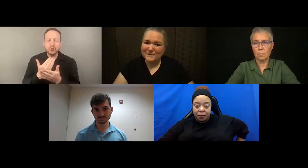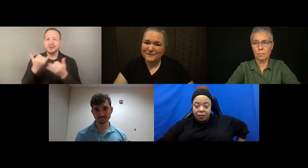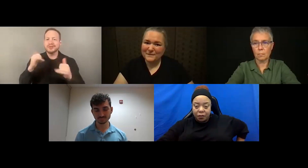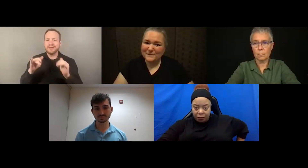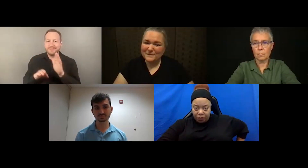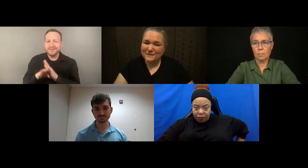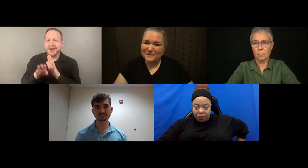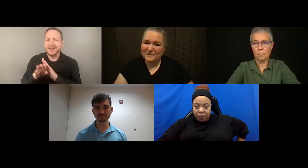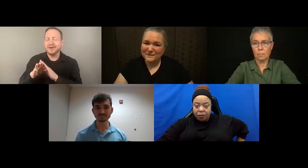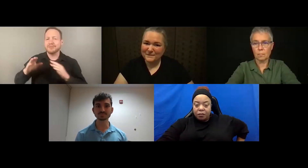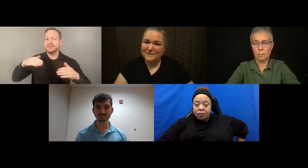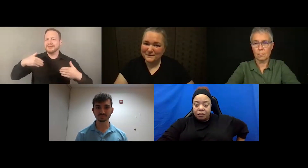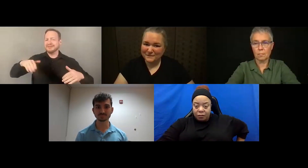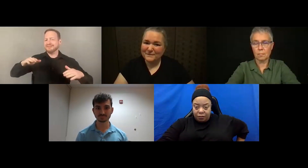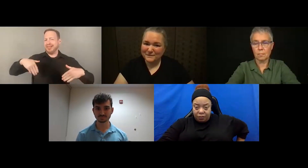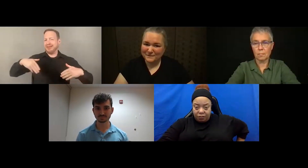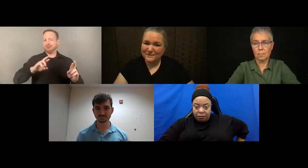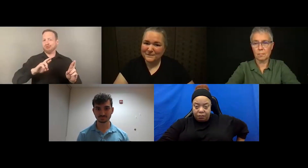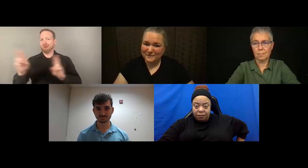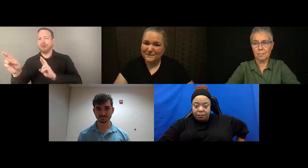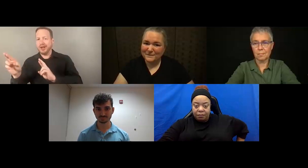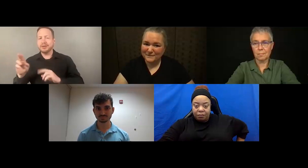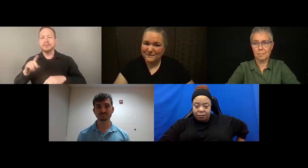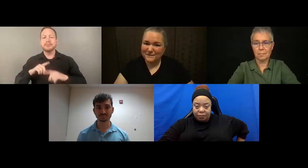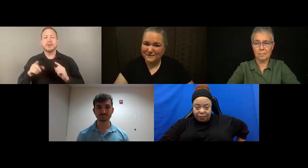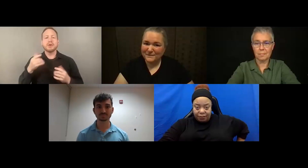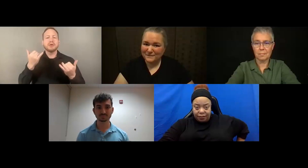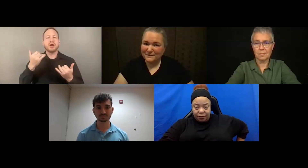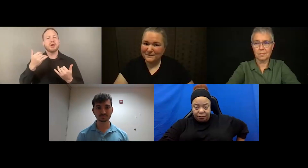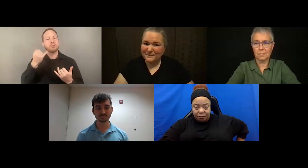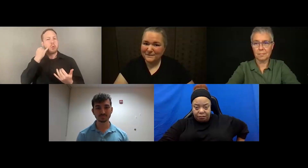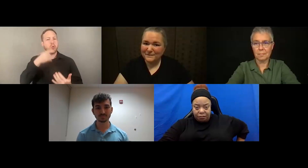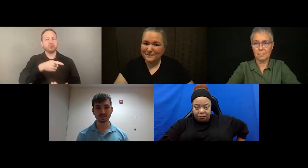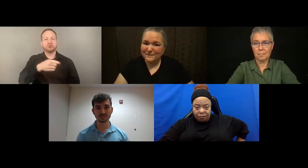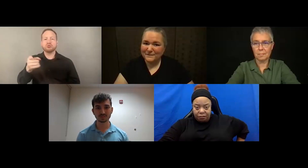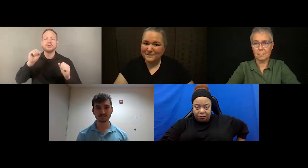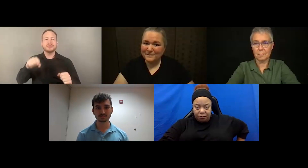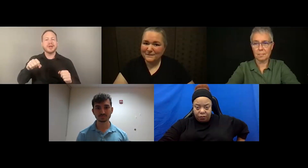right now as far as interpreting, you know AI is definitely new. We're not in a place to start